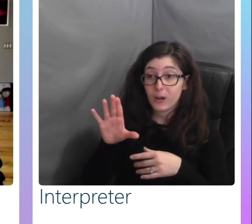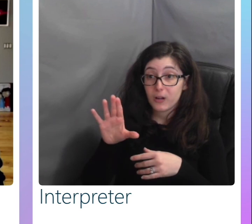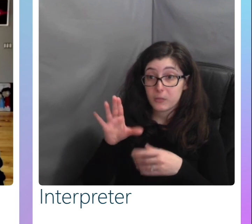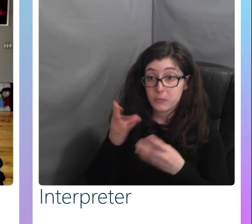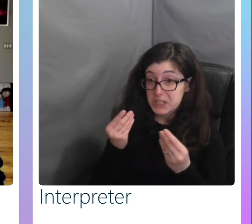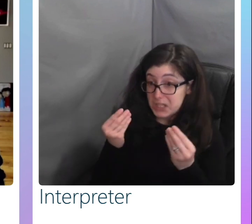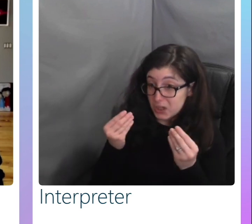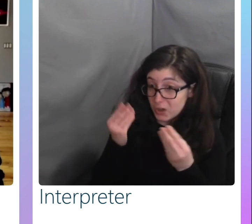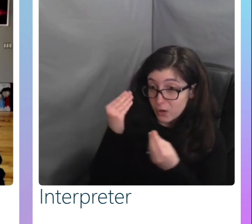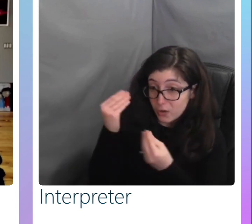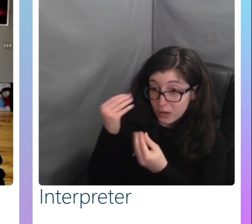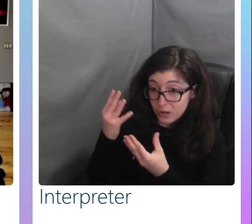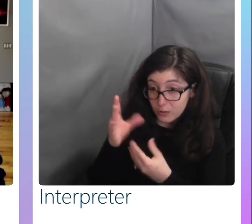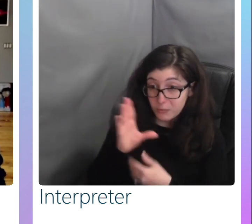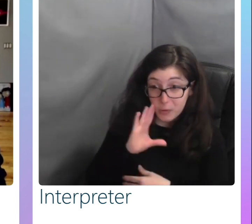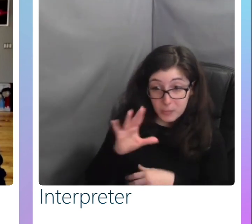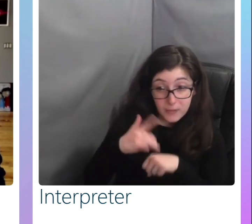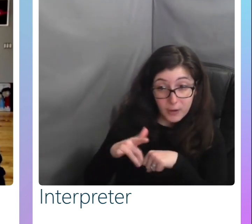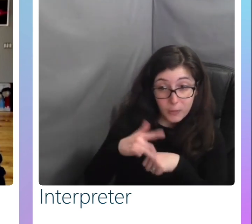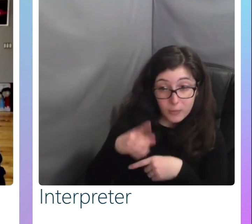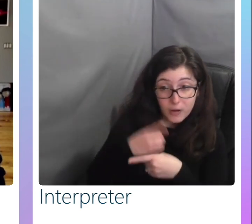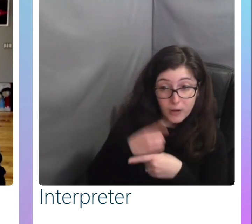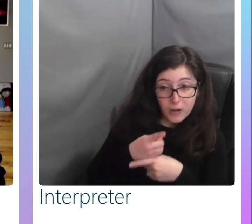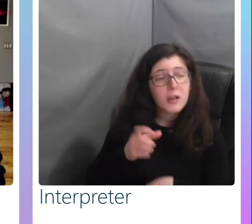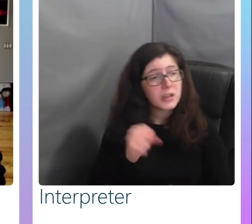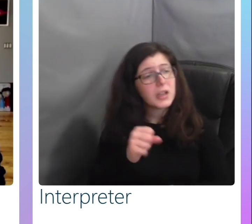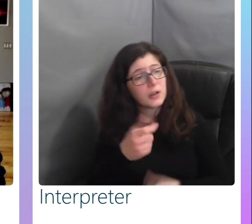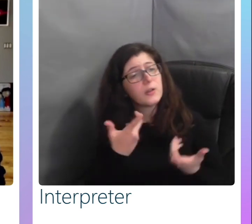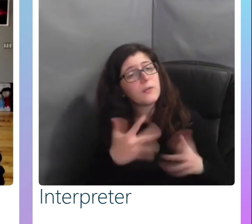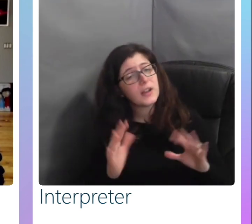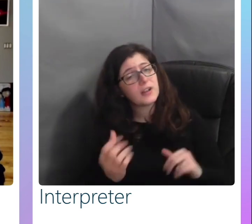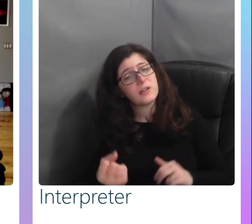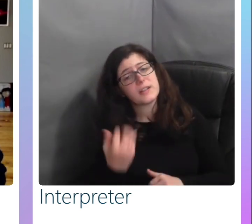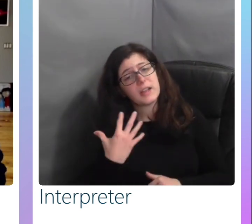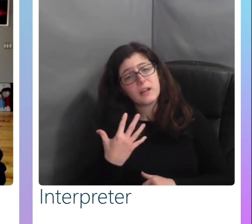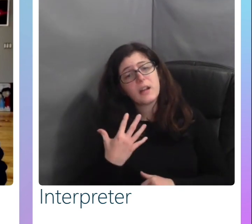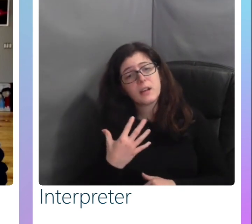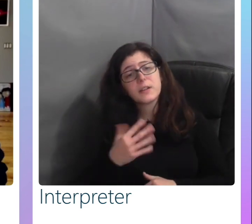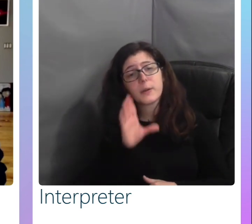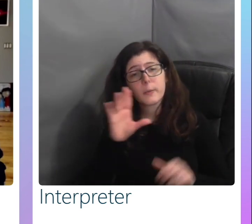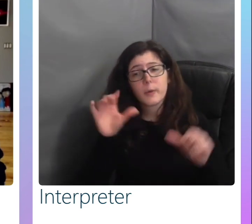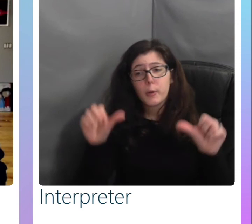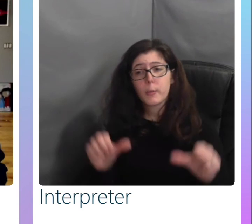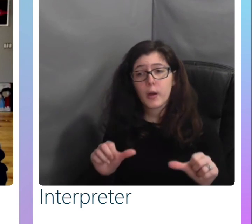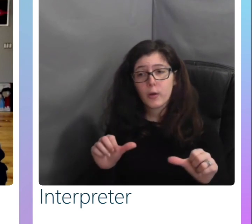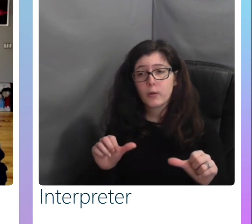And I think the answer is yes, you've submitted them to us, so they're either on the session site now